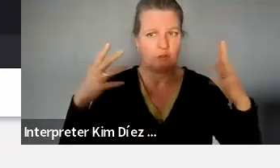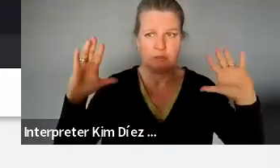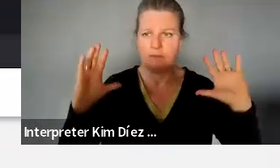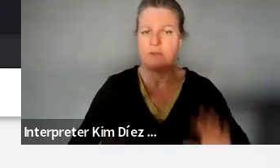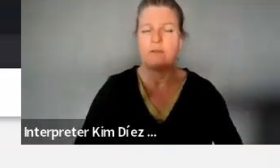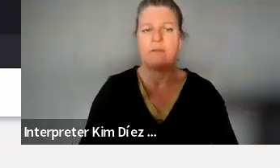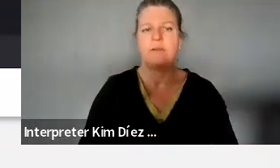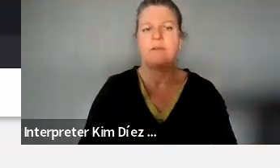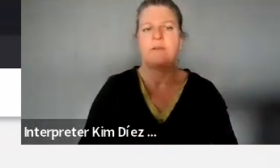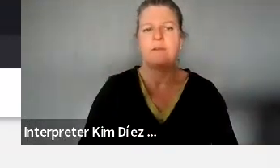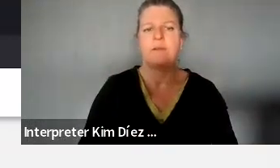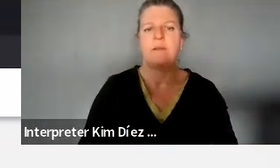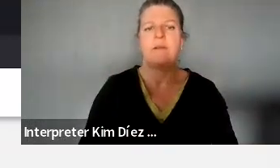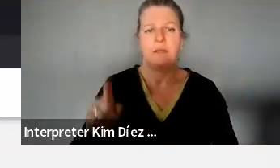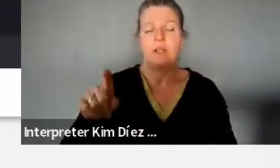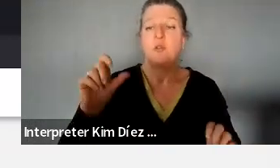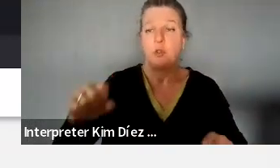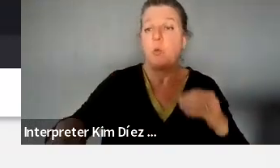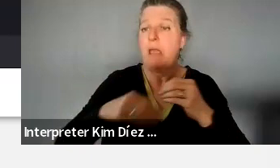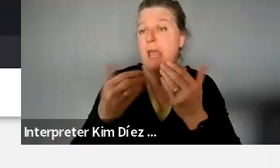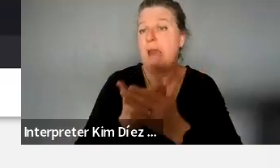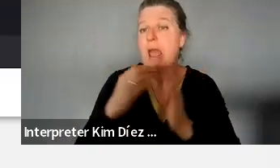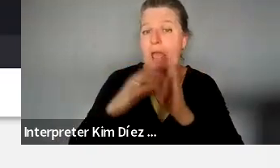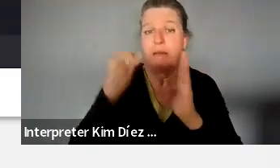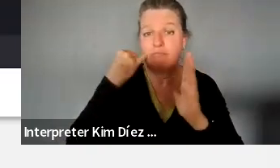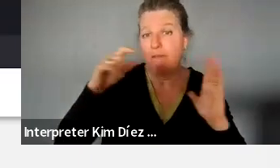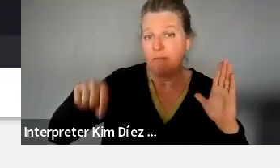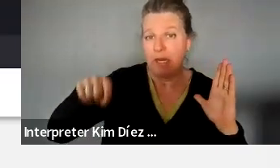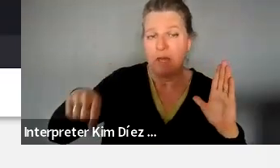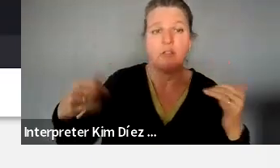[Alex] You can add new sections if you need to. So right now, the template,